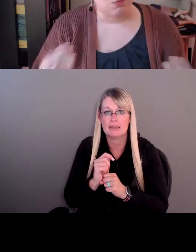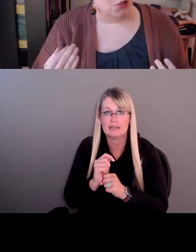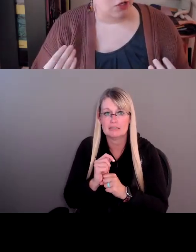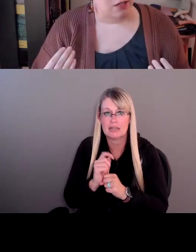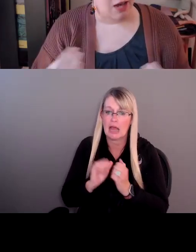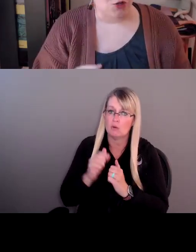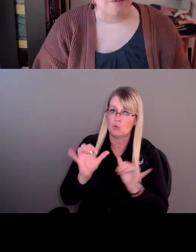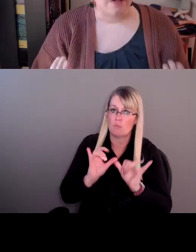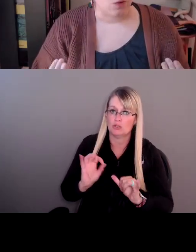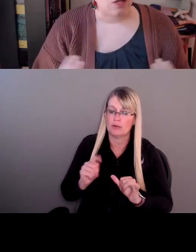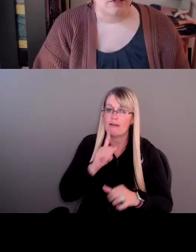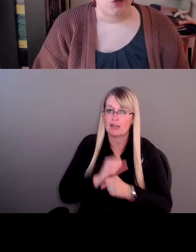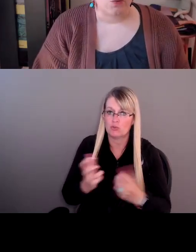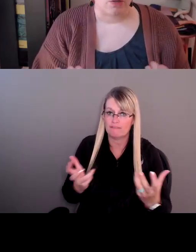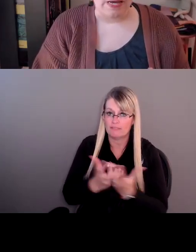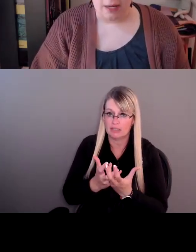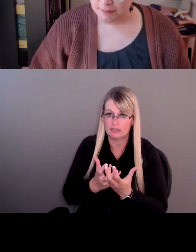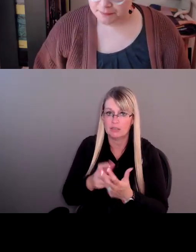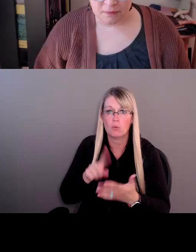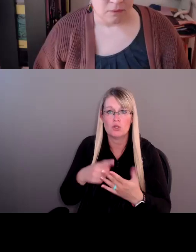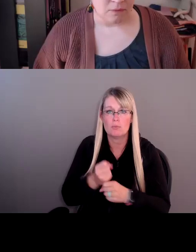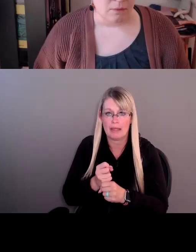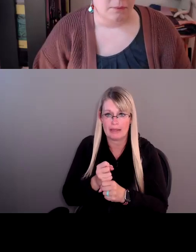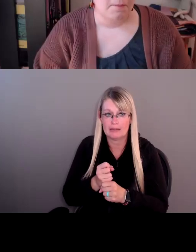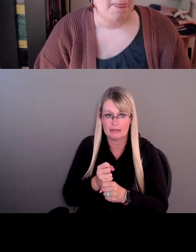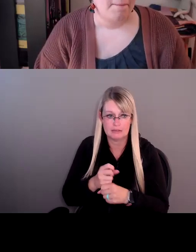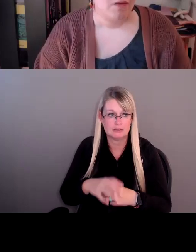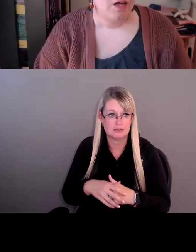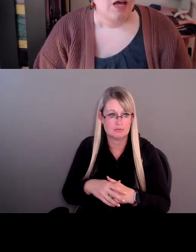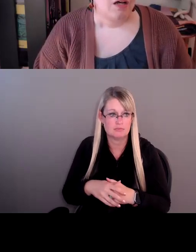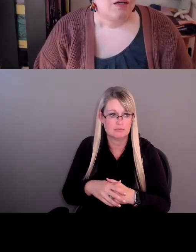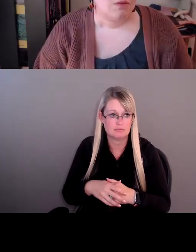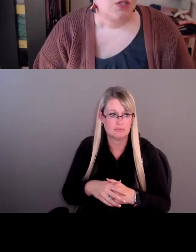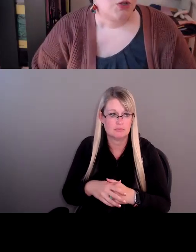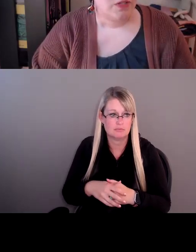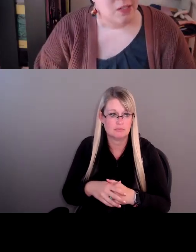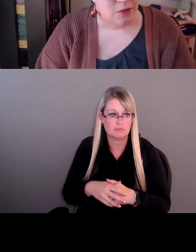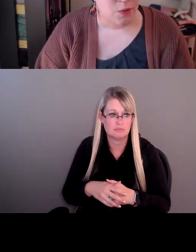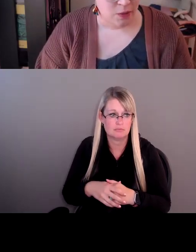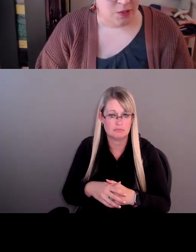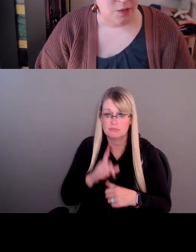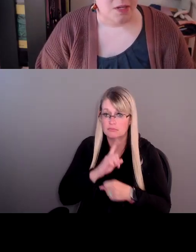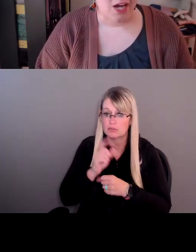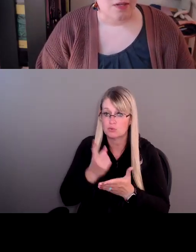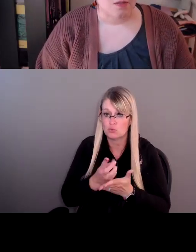measure fit what you are making. Do research with users. I know that this is